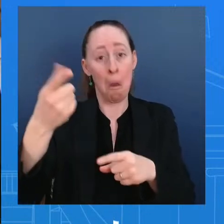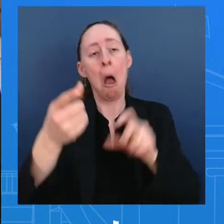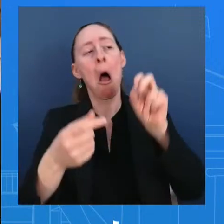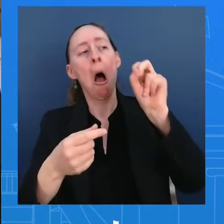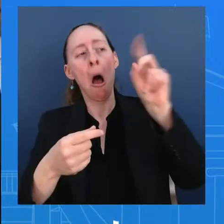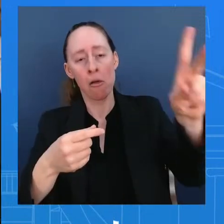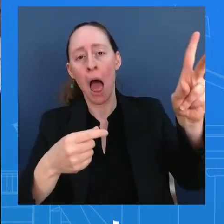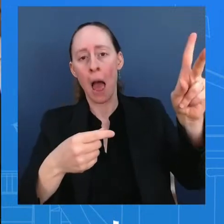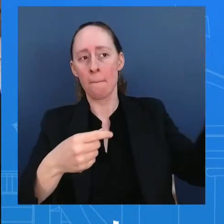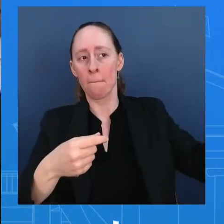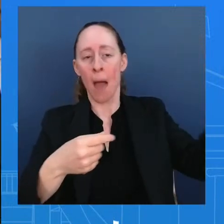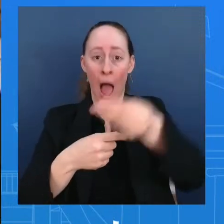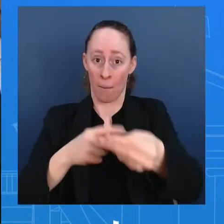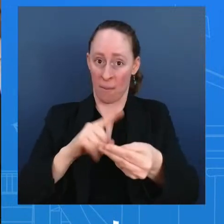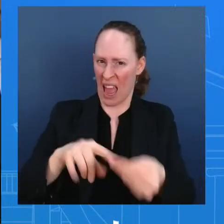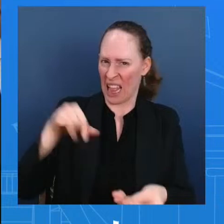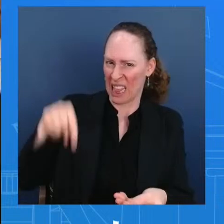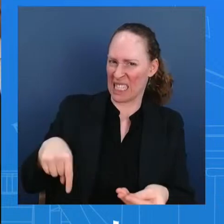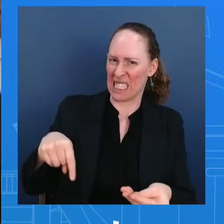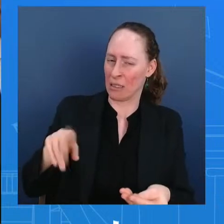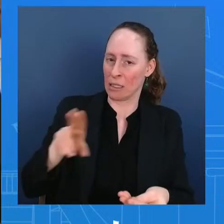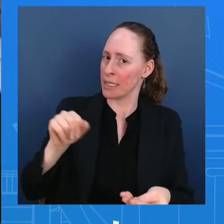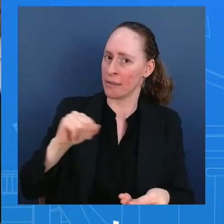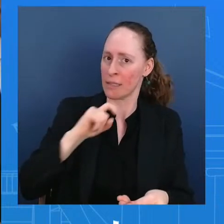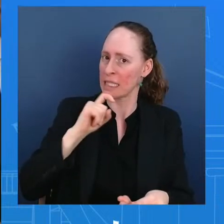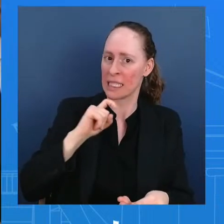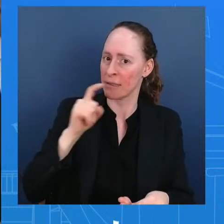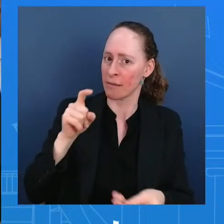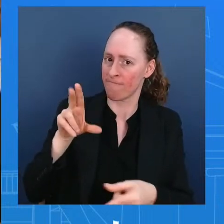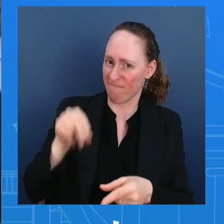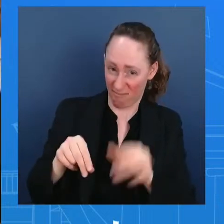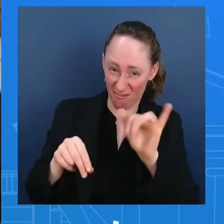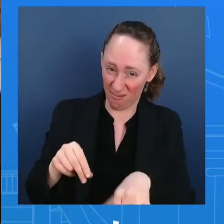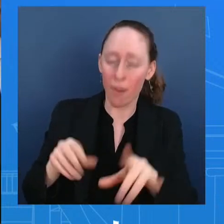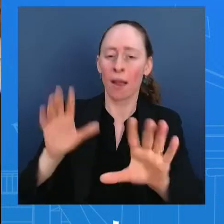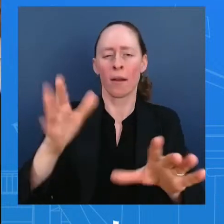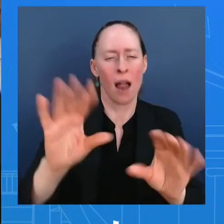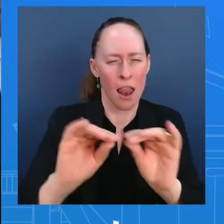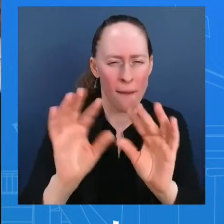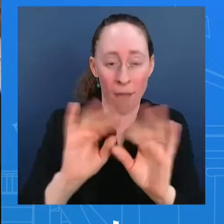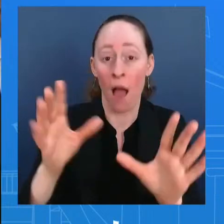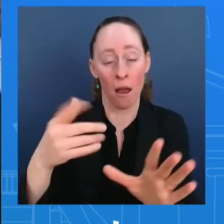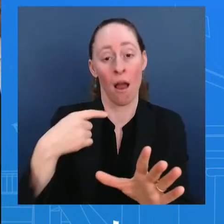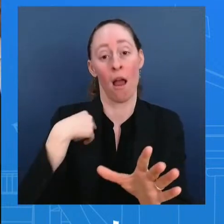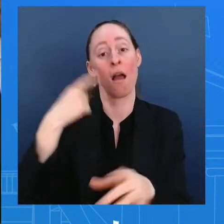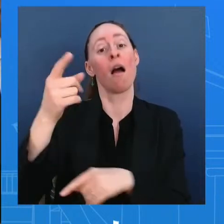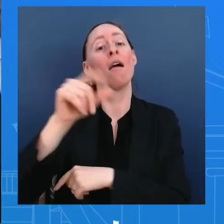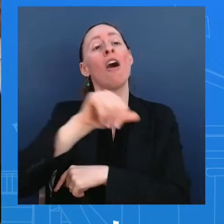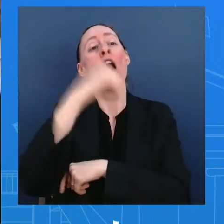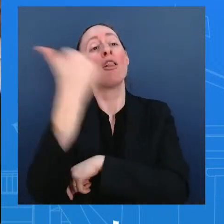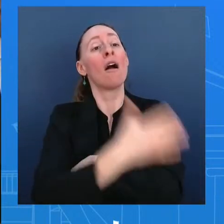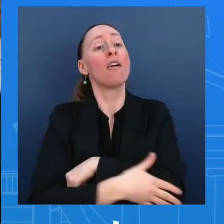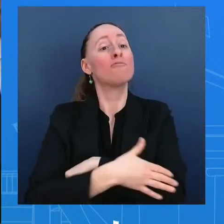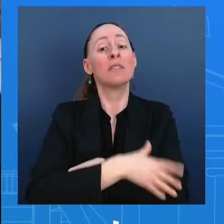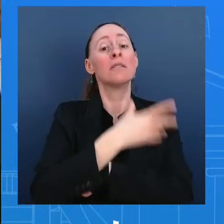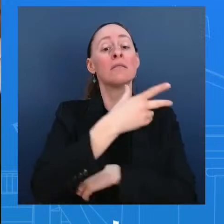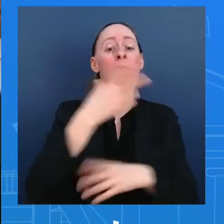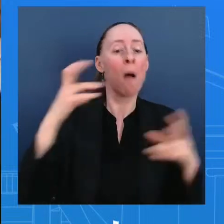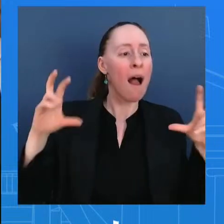of foreign investment in other industries -- Ms. Jean-Pierre: Yeah. The Press: -- beyond steel. Ms. Jean-Pierre: Yeah. The Press: Those investments are not at risk, or they shouldn’t rethink those -- Ms. Jean-Pierre: Well -- The Press: -- as a result of the -- Ms. Jean-Pierre: Well, let’s --